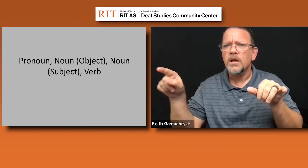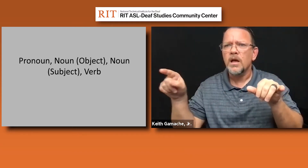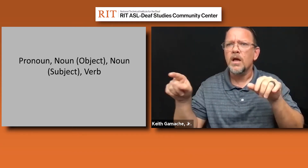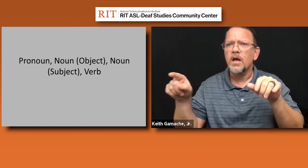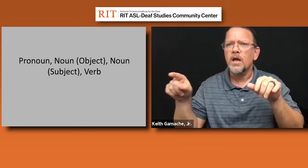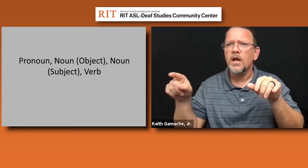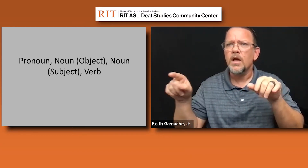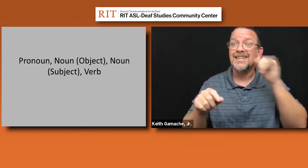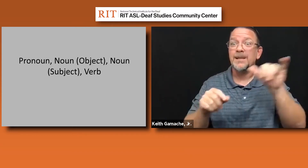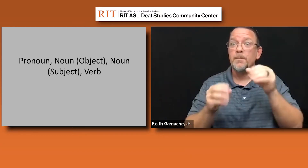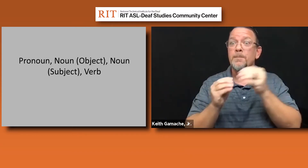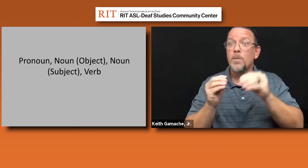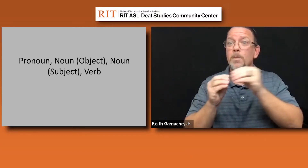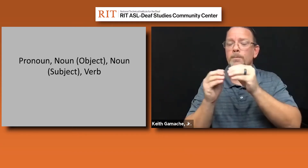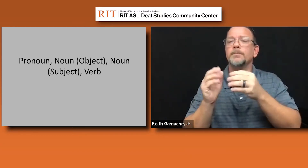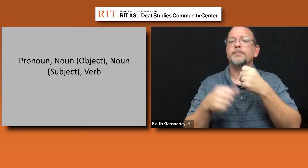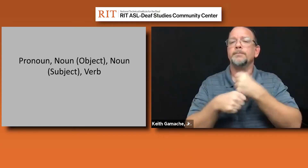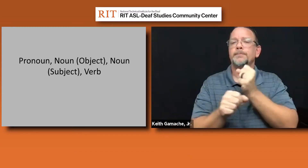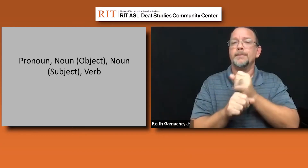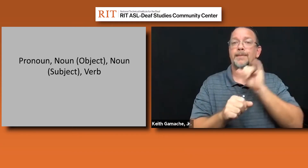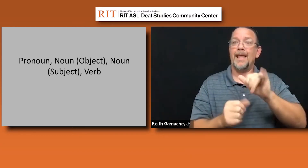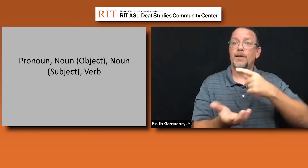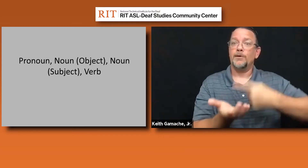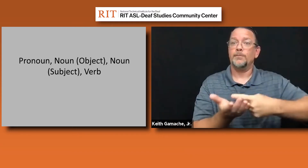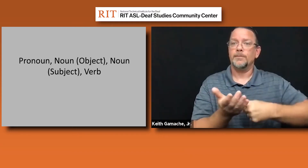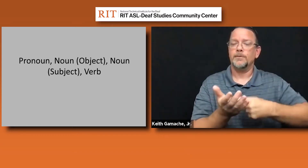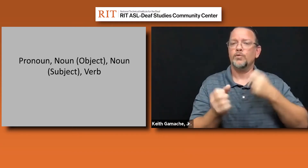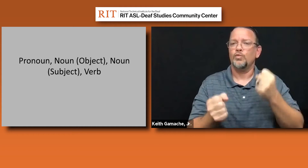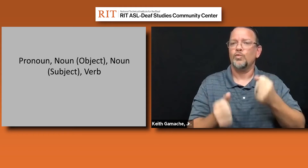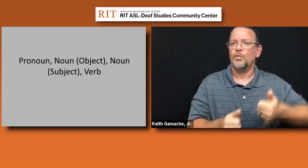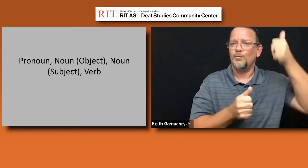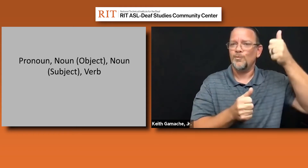Are they following similar patterns, and the more we bring in that data,